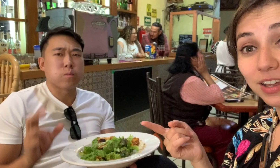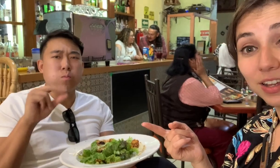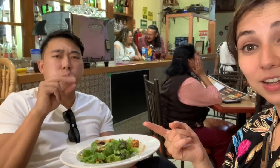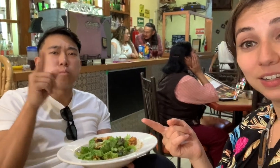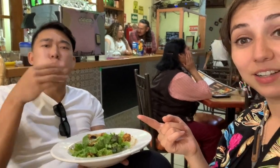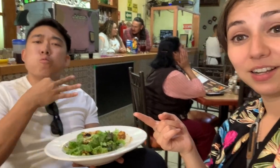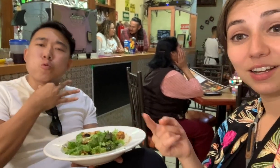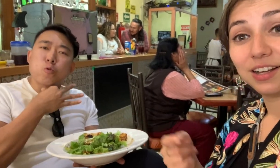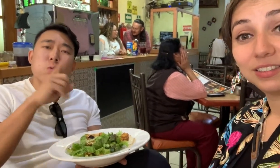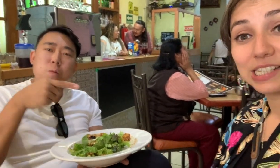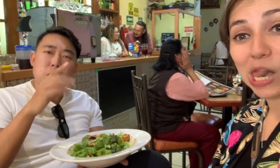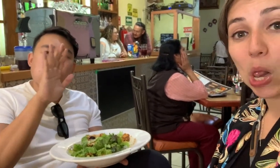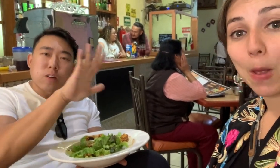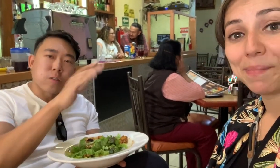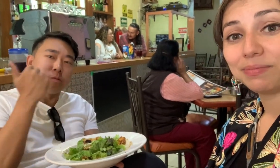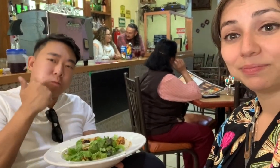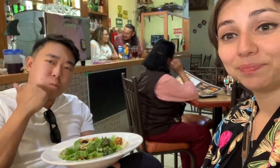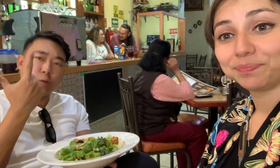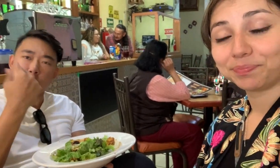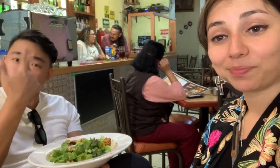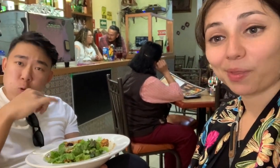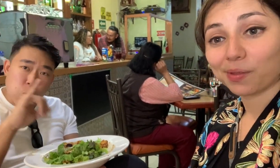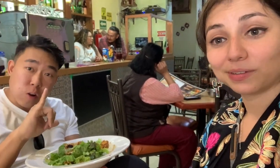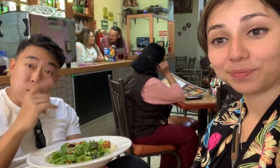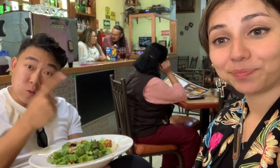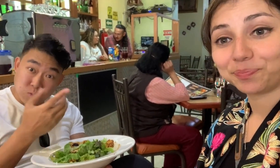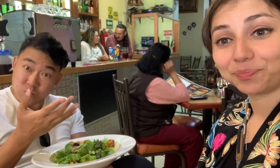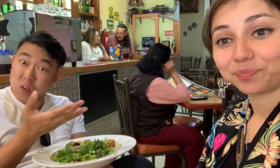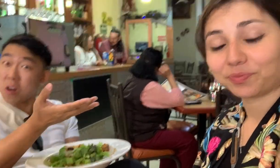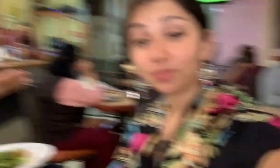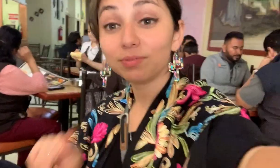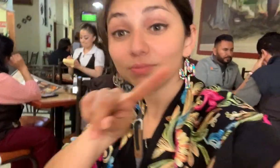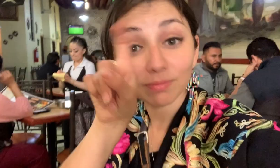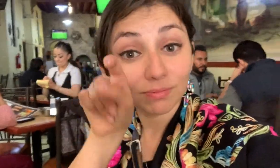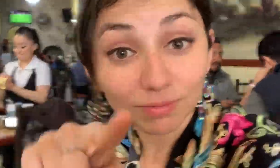Jason: no, they are curious about your daily day looks like, right? Is it true?